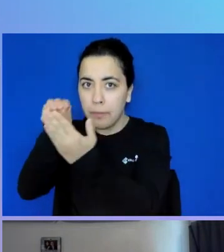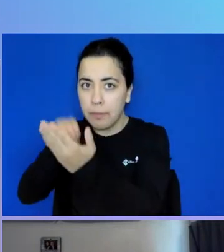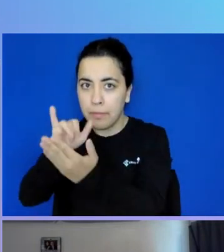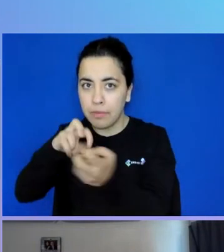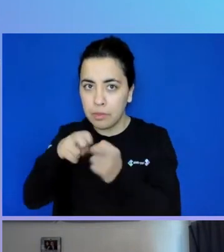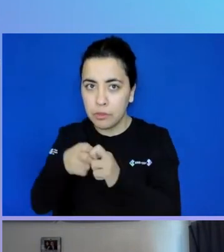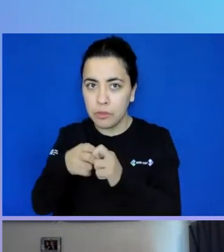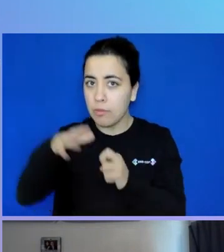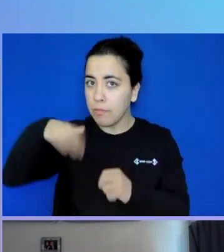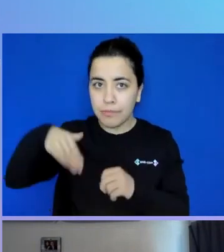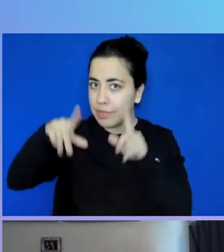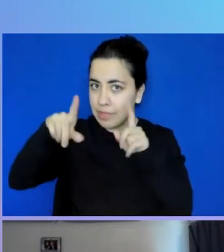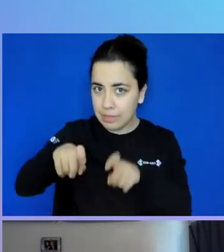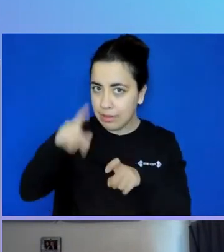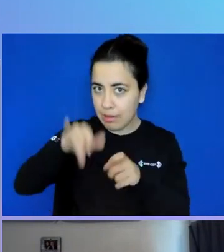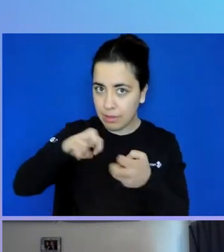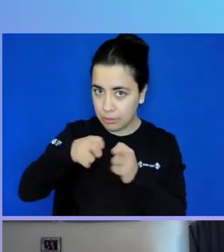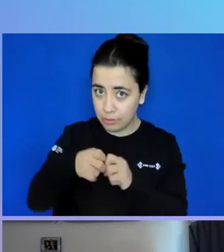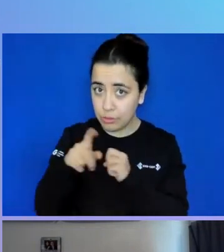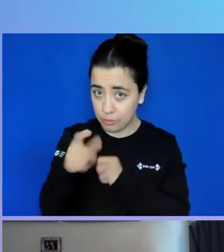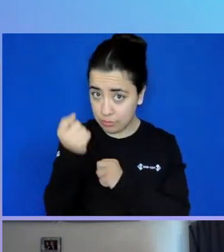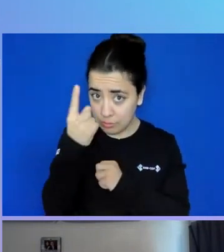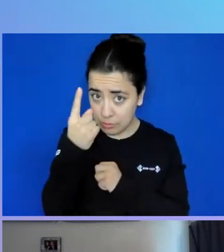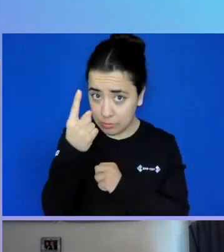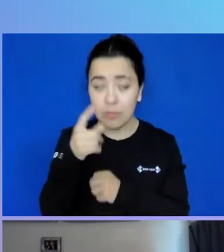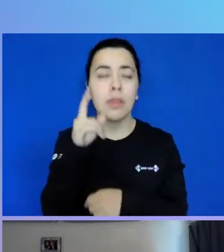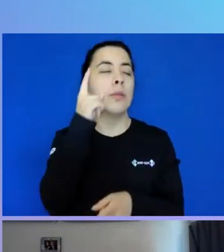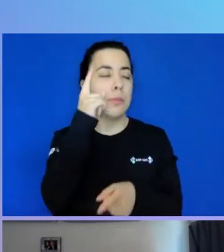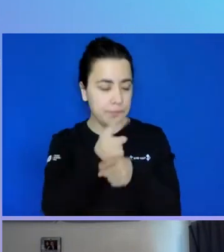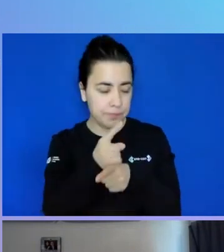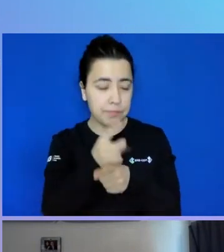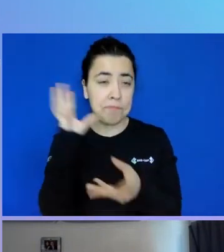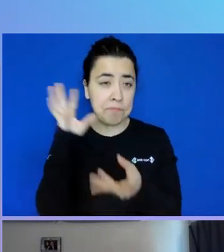Okay, so it took me two minutes and 45 seconds just to document